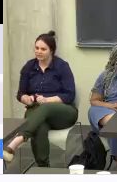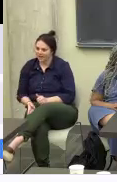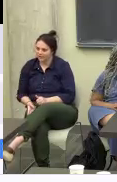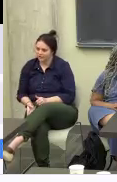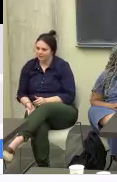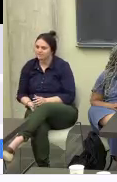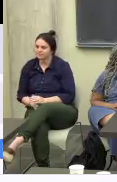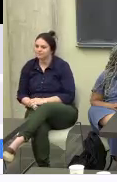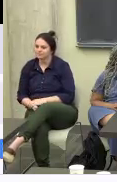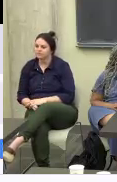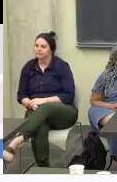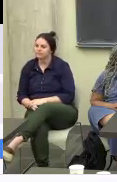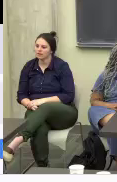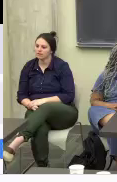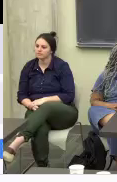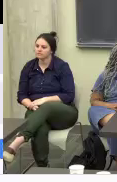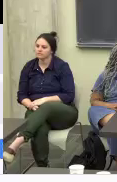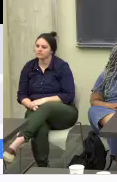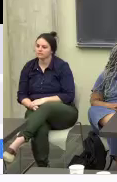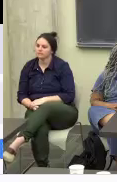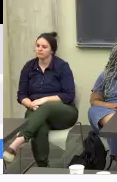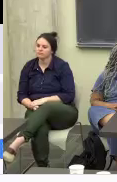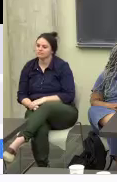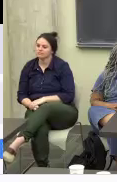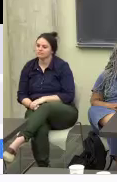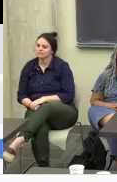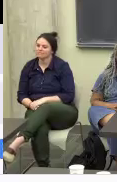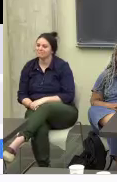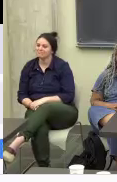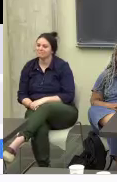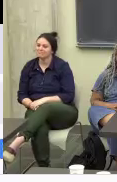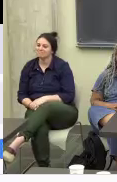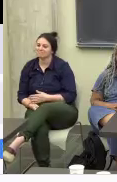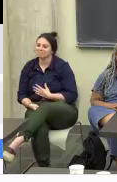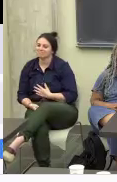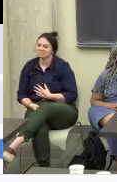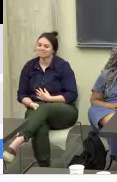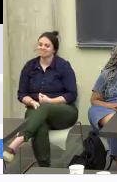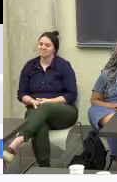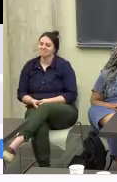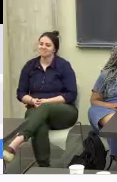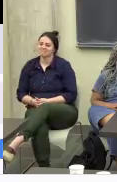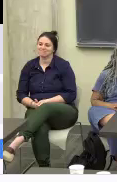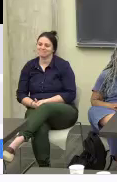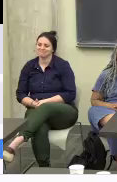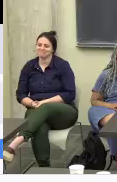person who I don't recognize who hasn't been into the flipped classroom stuff. I'm going to put you on the spot. Have you been to any of the flipped classroom stuff? Or I'm trying to figure out how